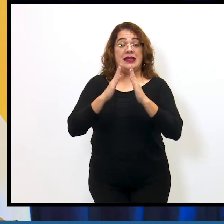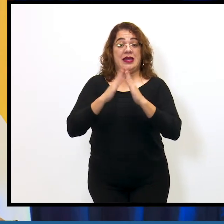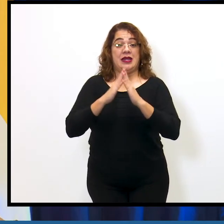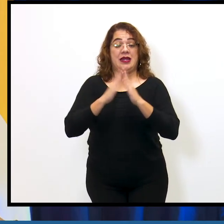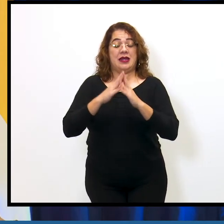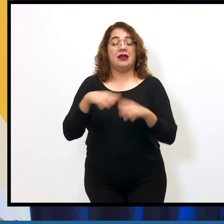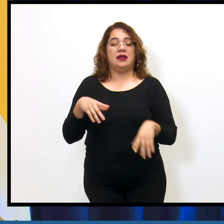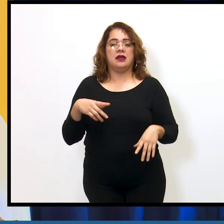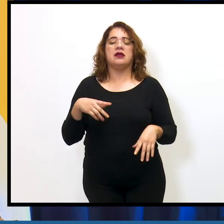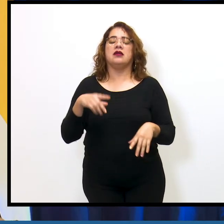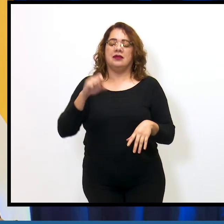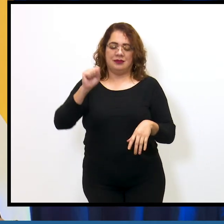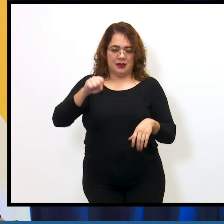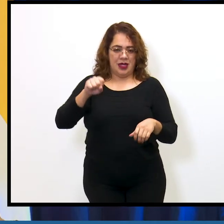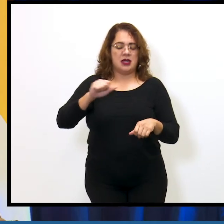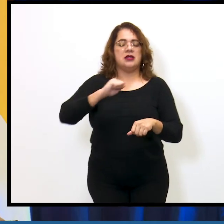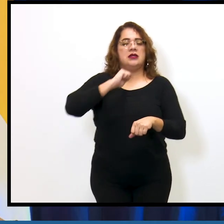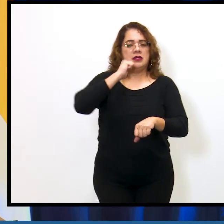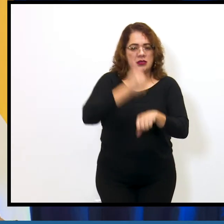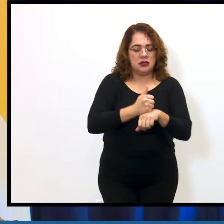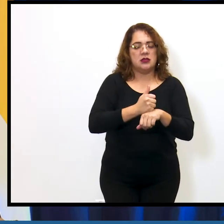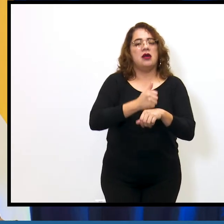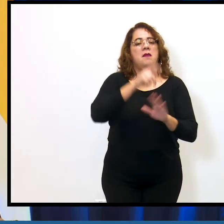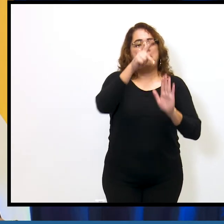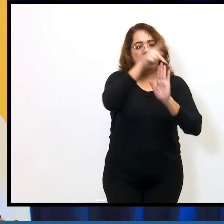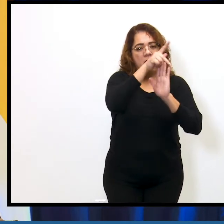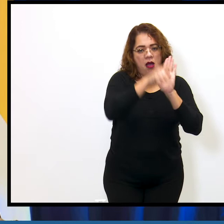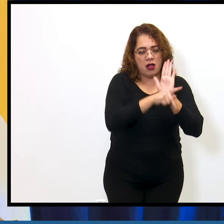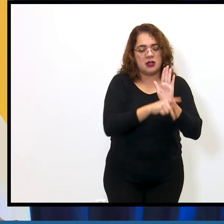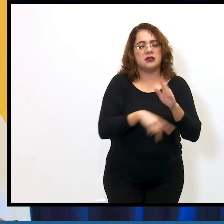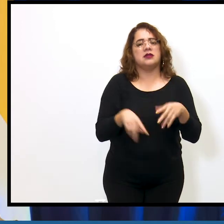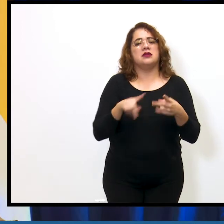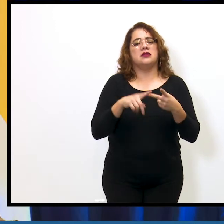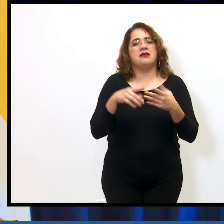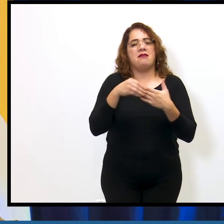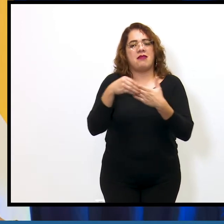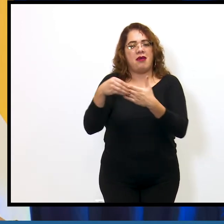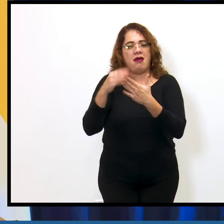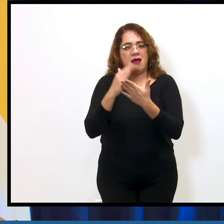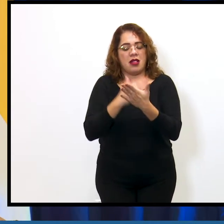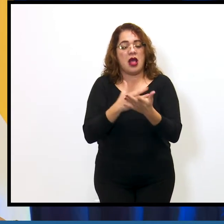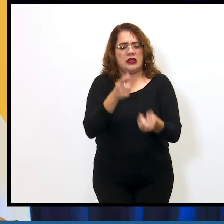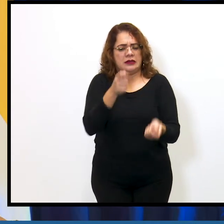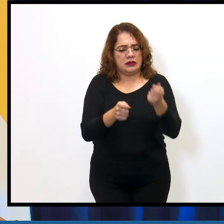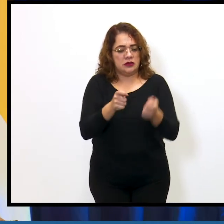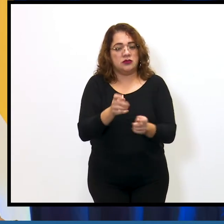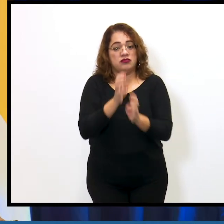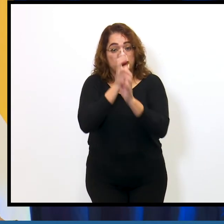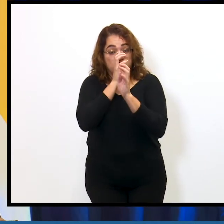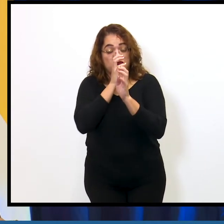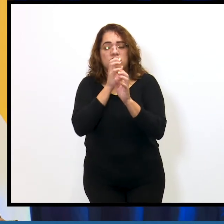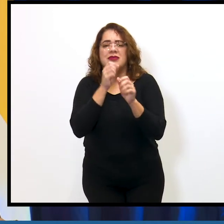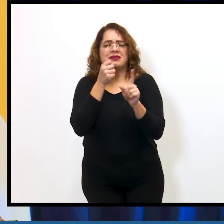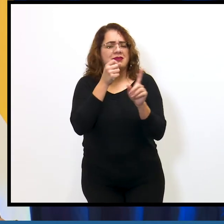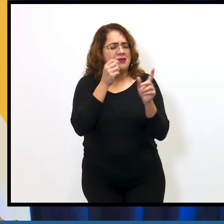more and more policies and stricter guidelines to ensure everyone from police officers to folks that